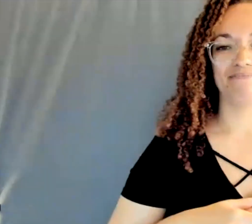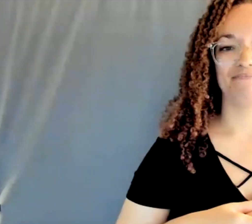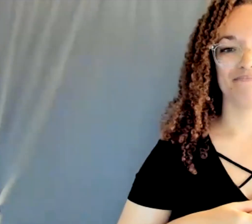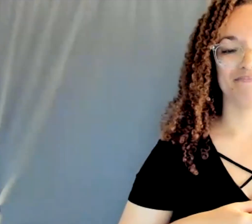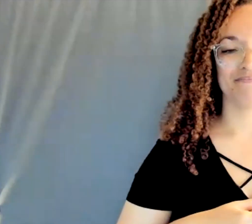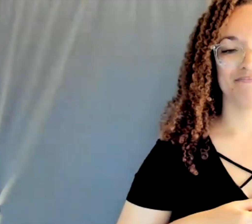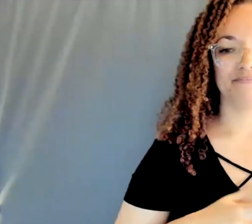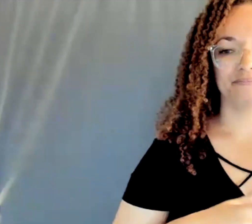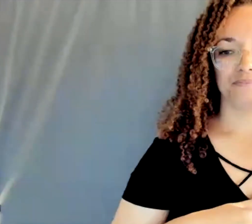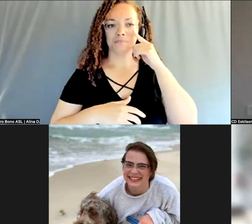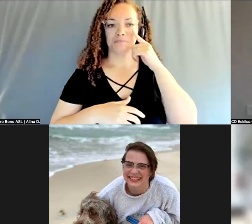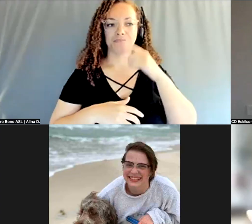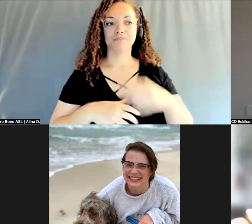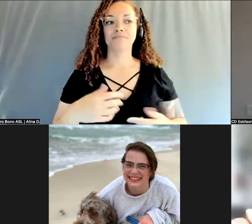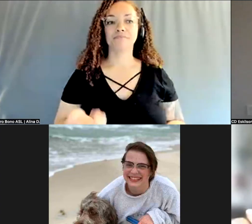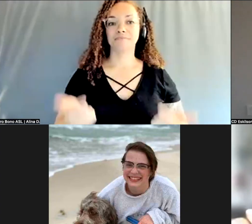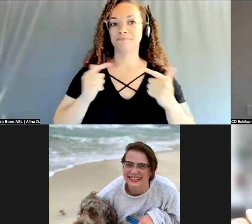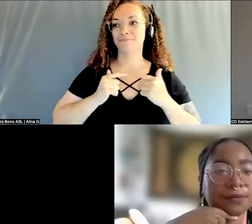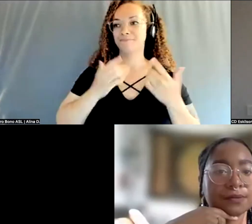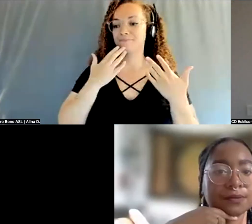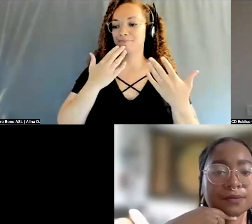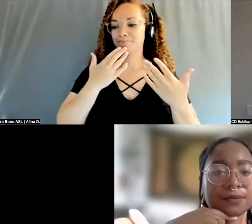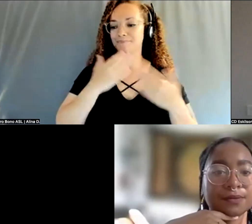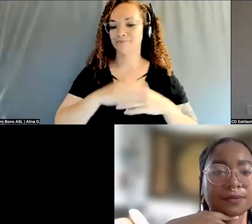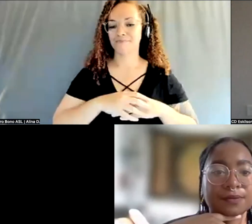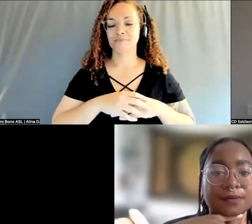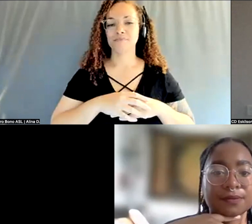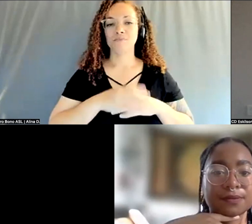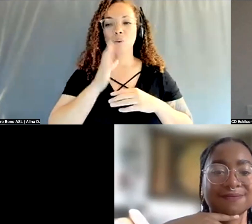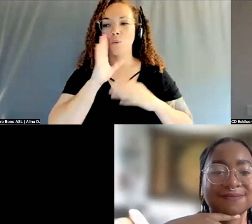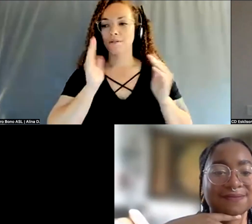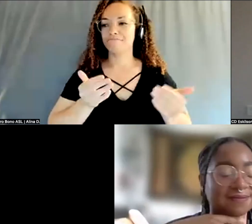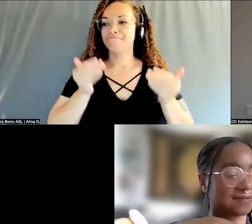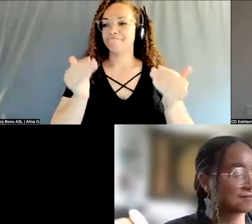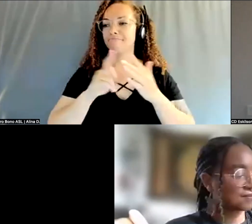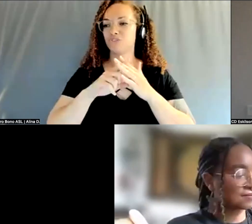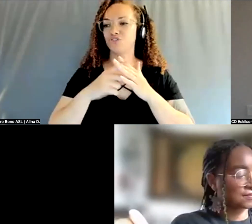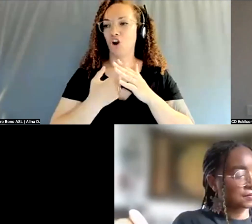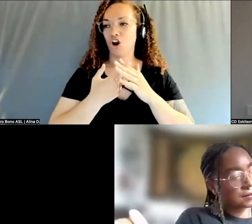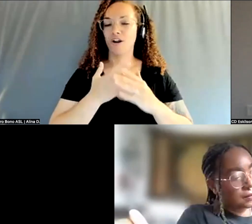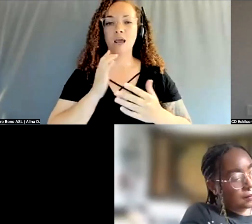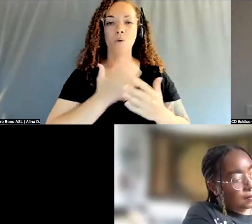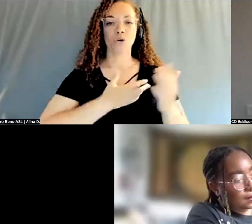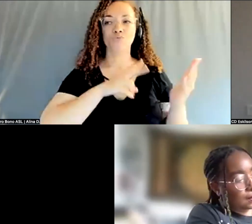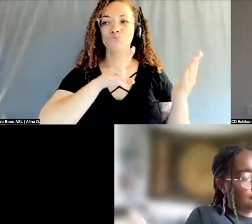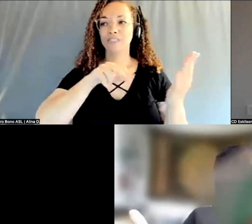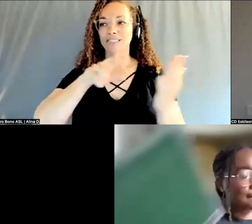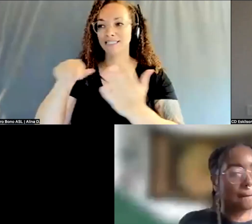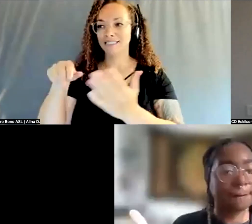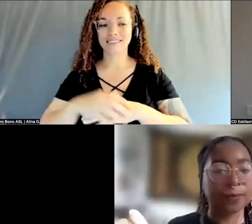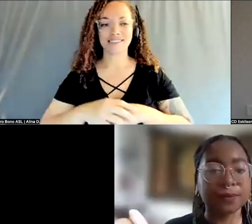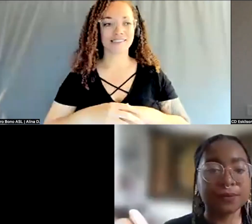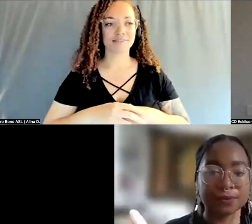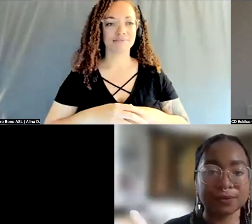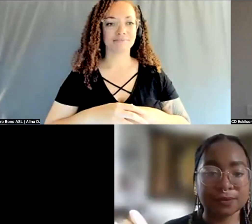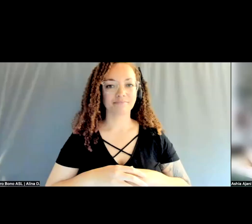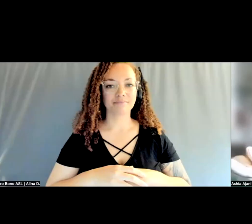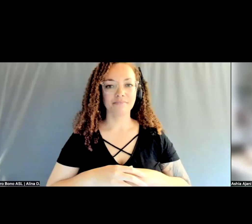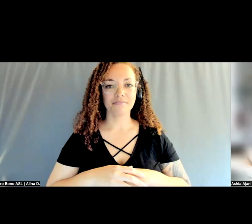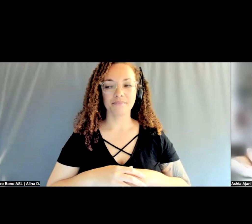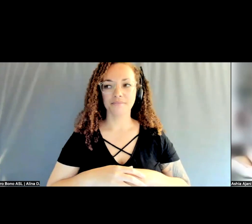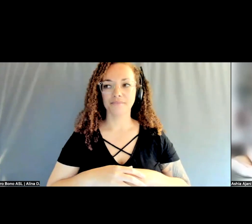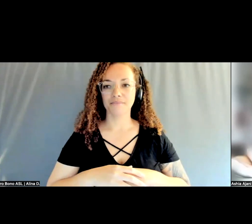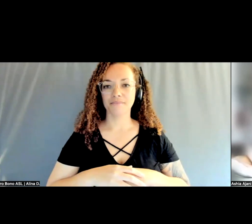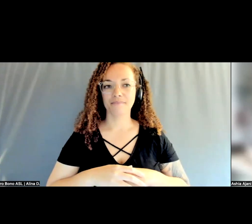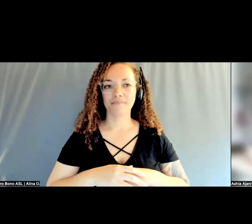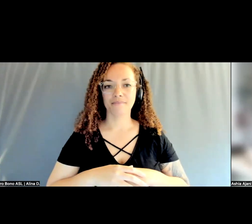Thank you, thank you. We are going to get started with our readings--just removing all